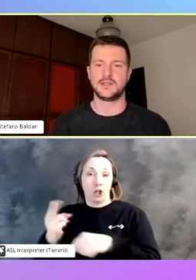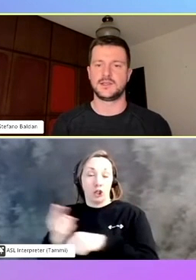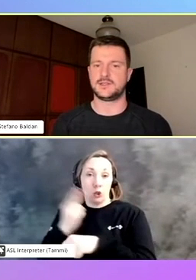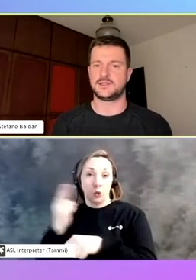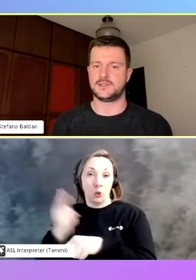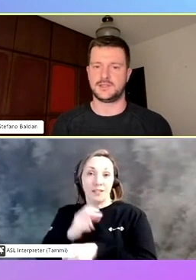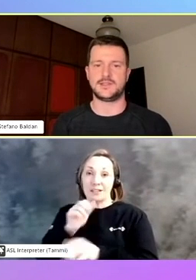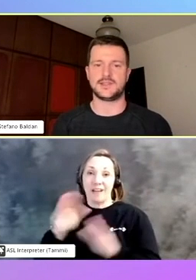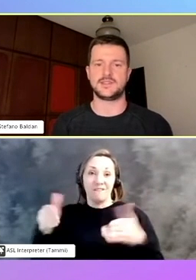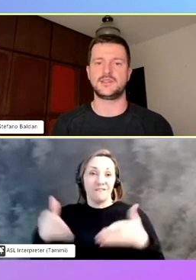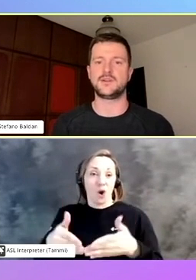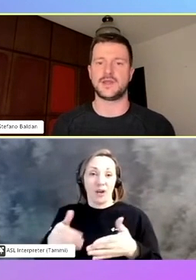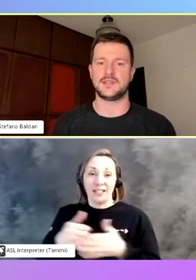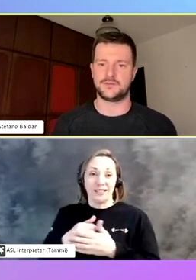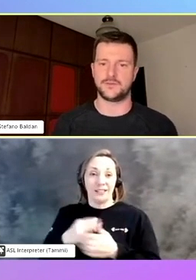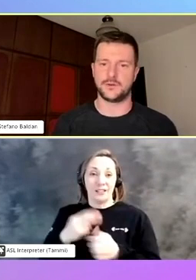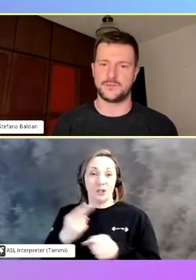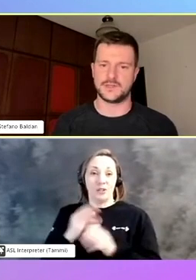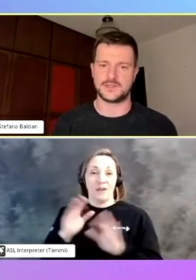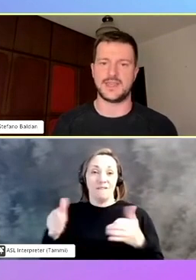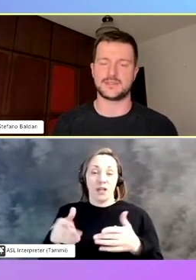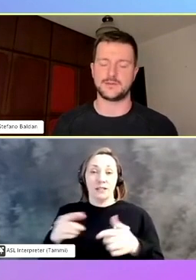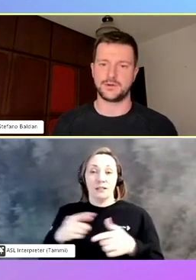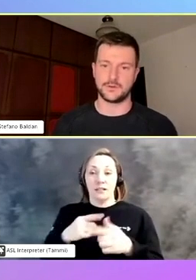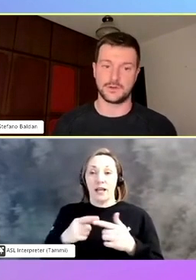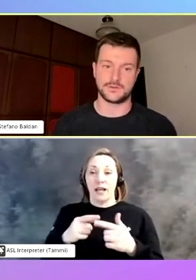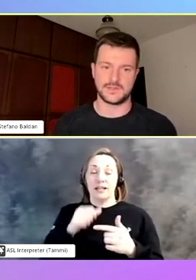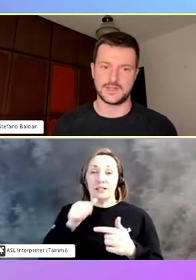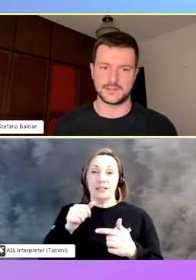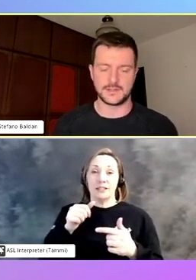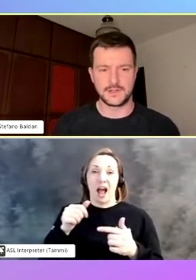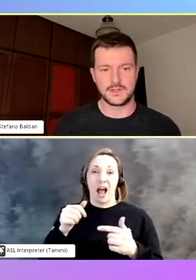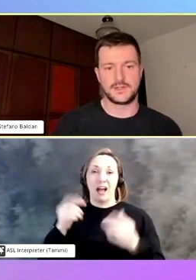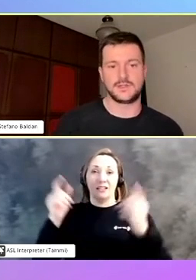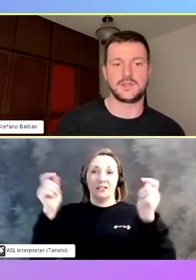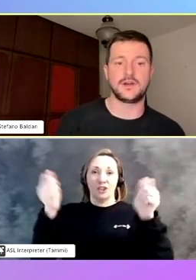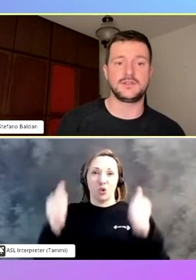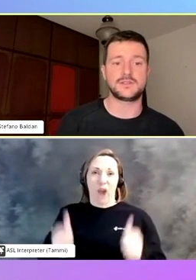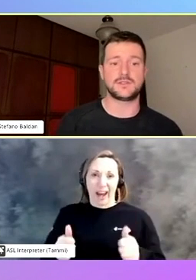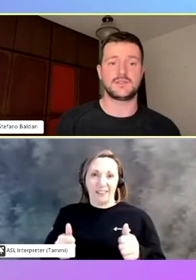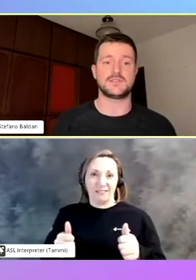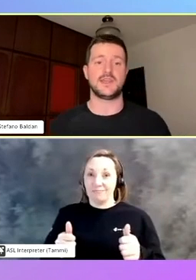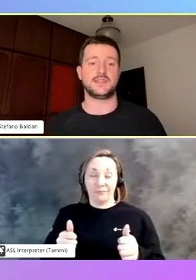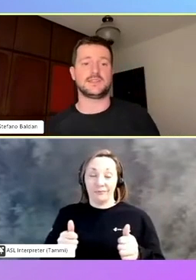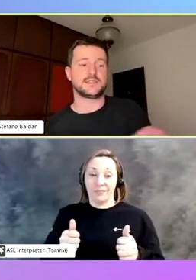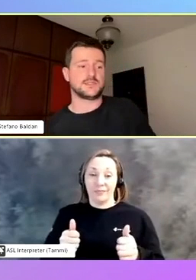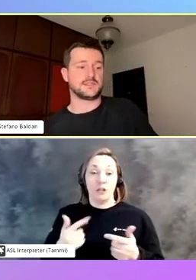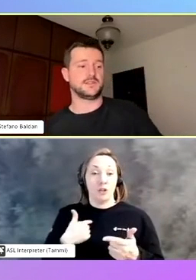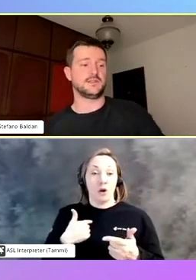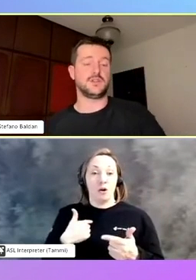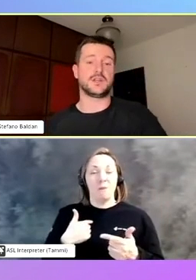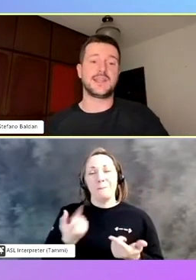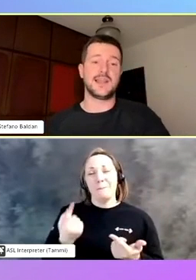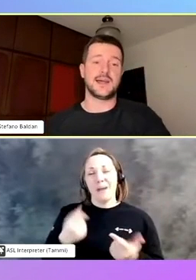available for web content, and we are tweaking them for better needs. Whenever you think about web pages,